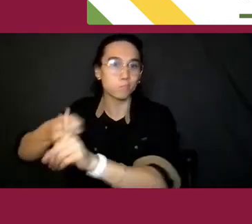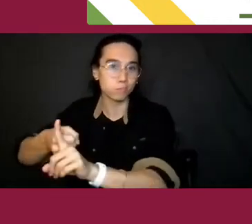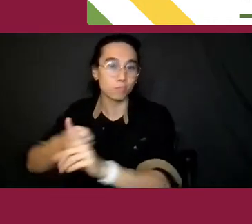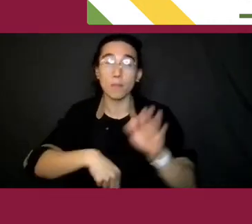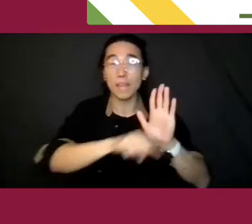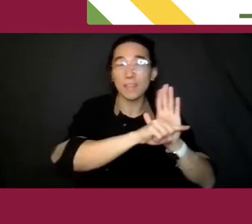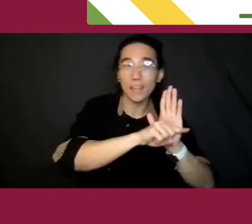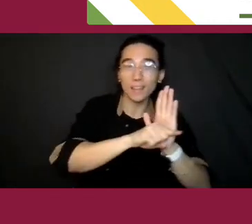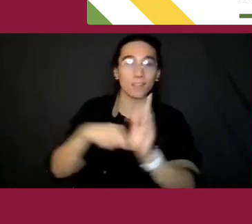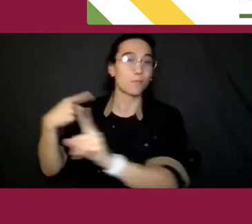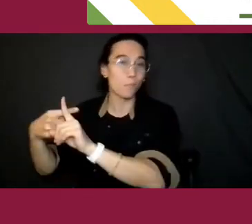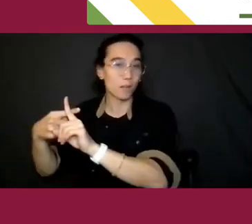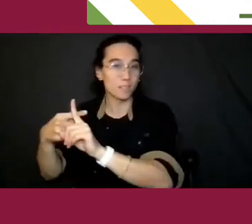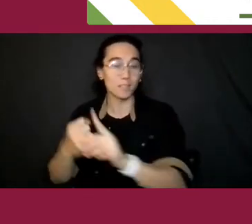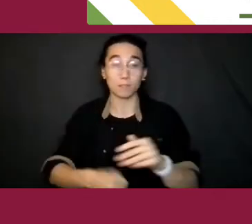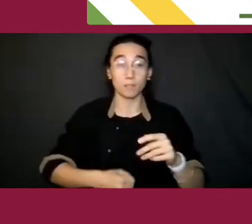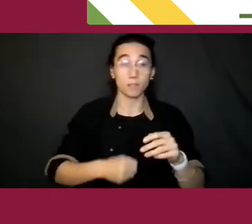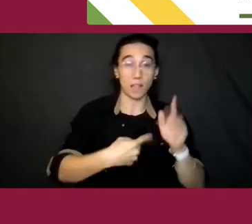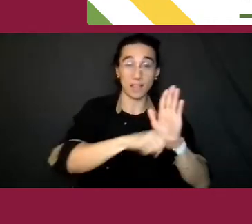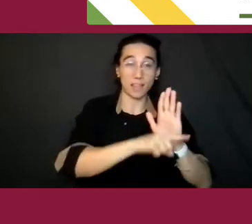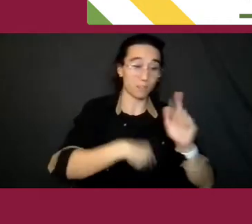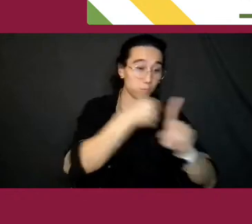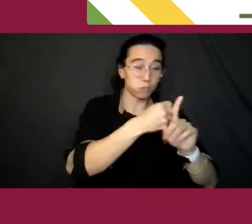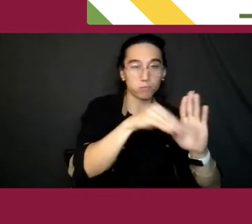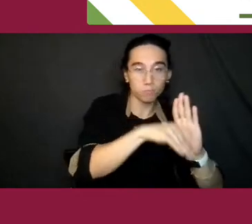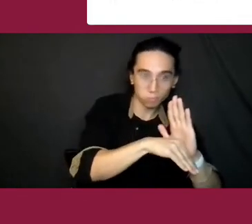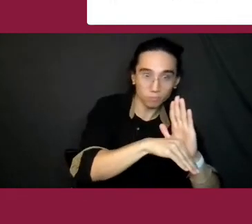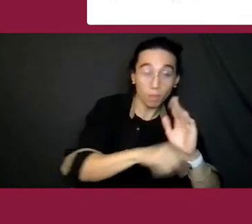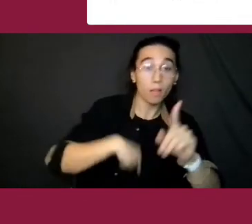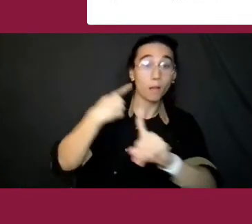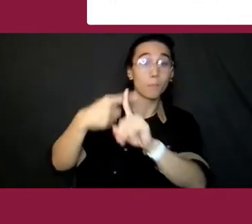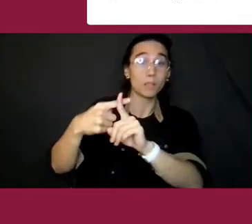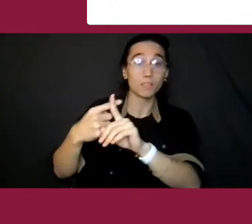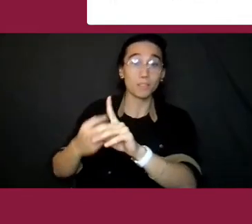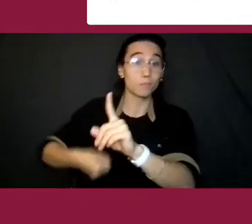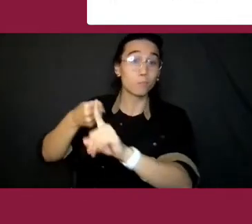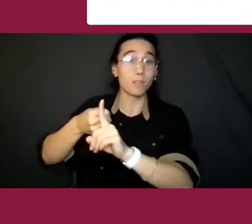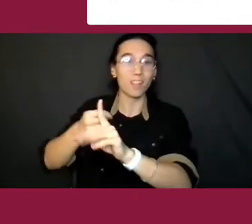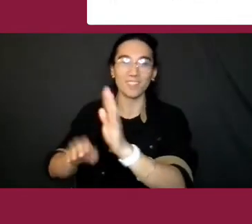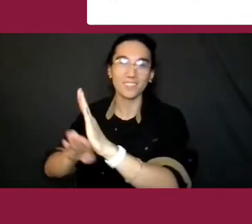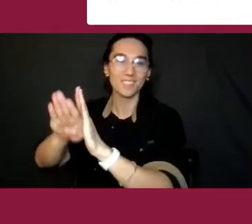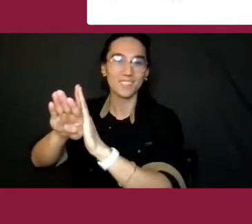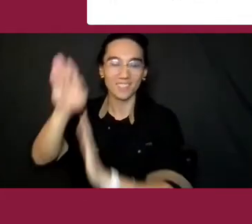Uh, acquiring a new car, receiving a promotion, getting another's